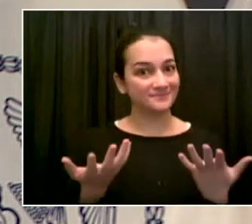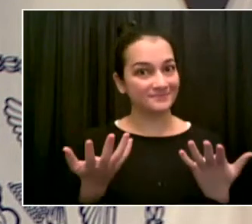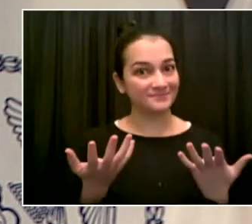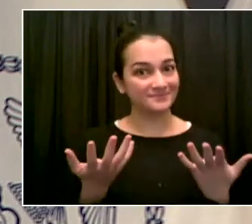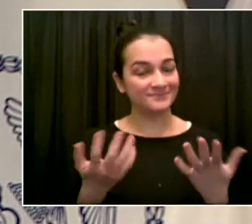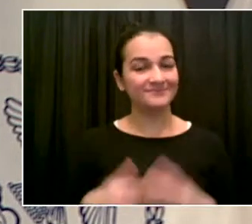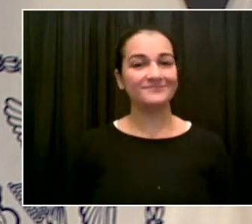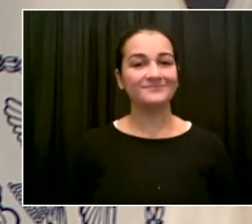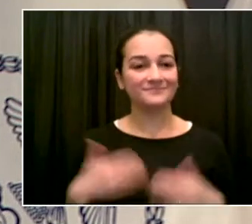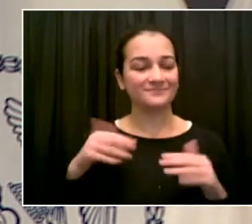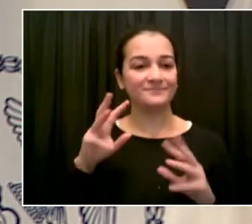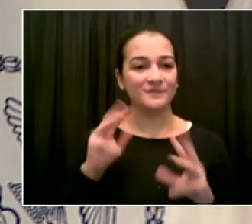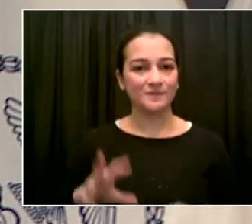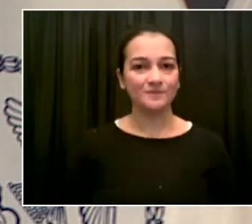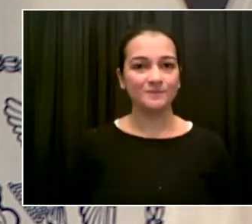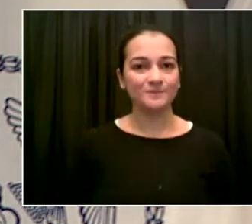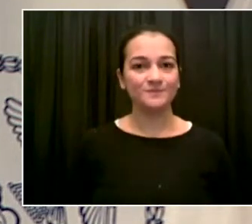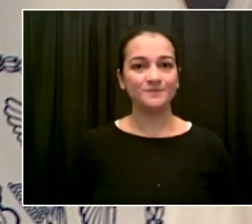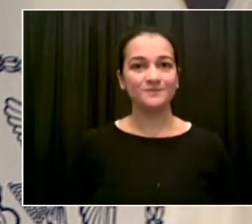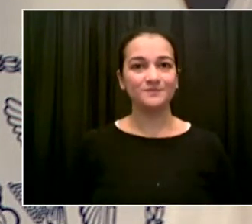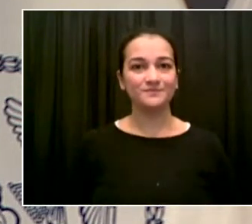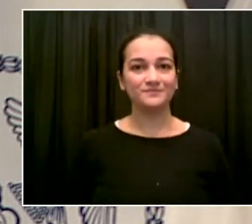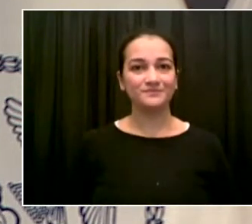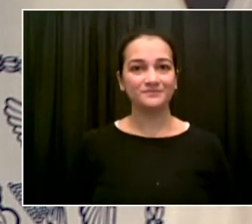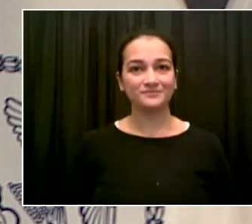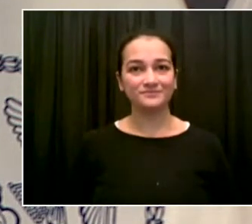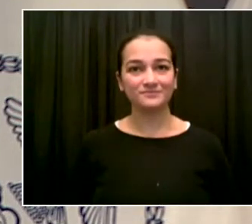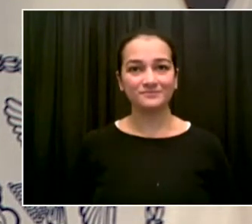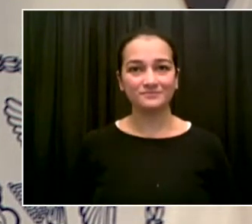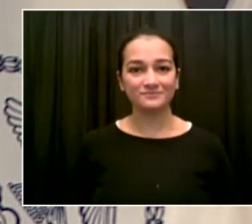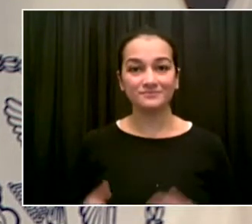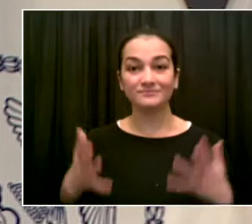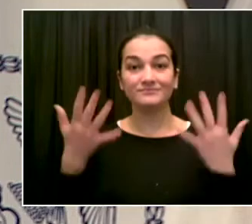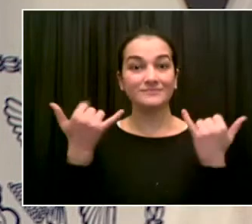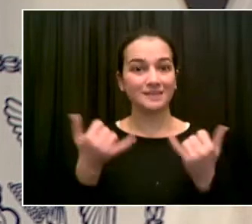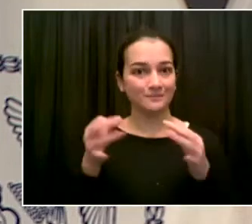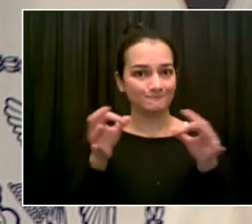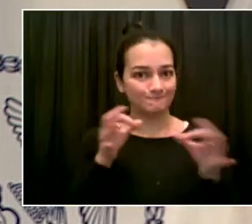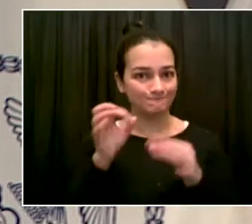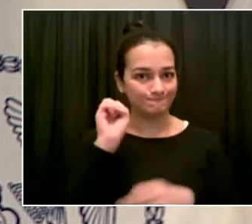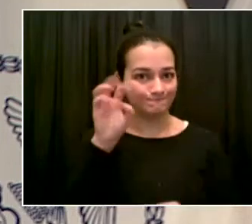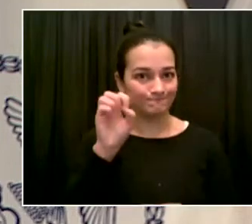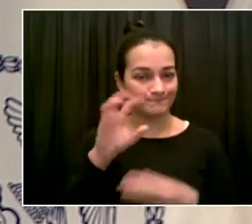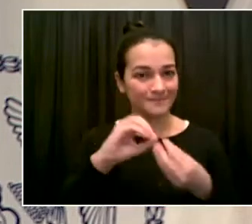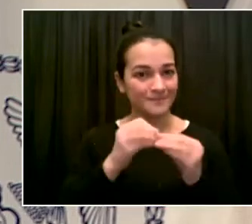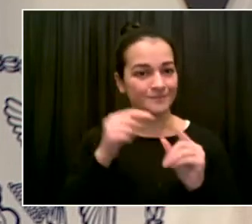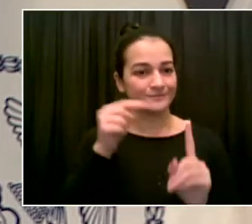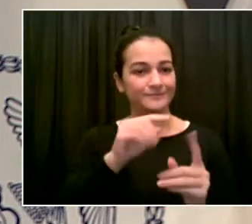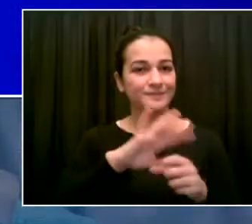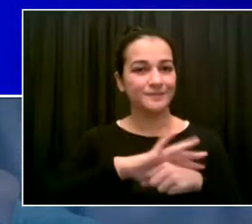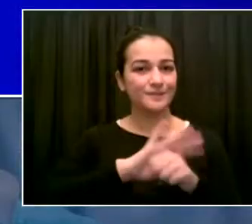WE ARE GOING TO GO TO THE INDICATORS NOW AND I AM SO